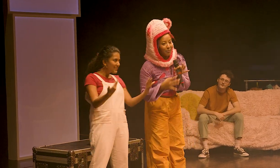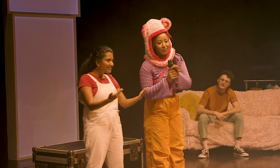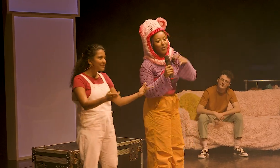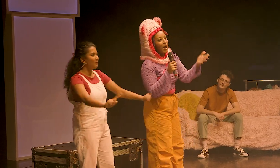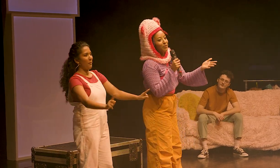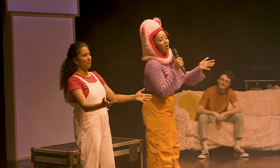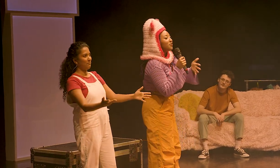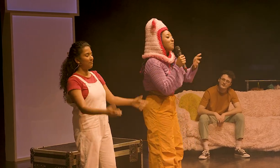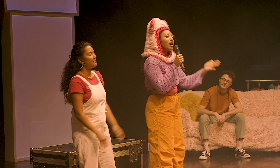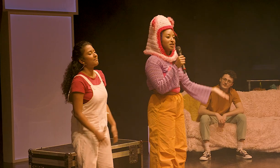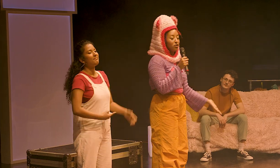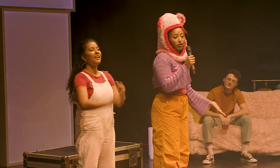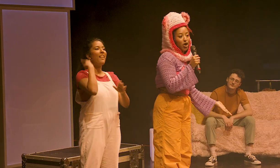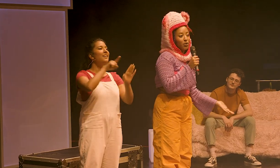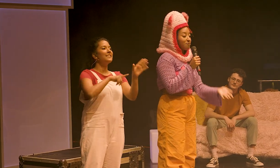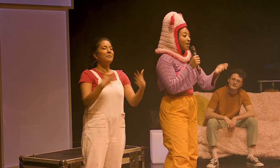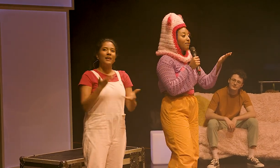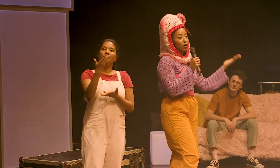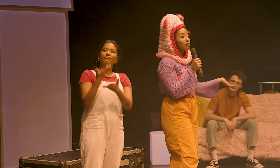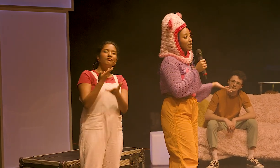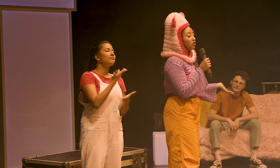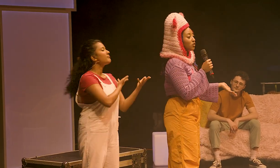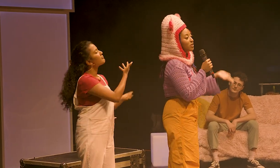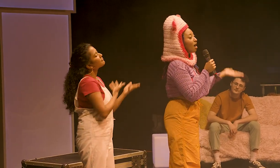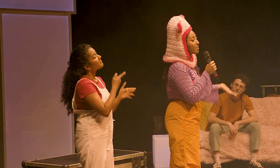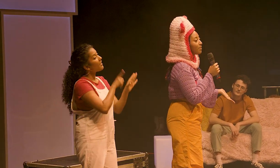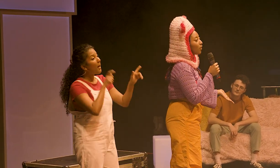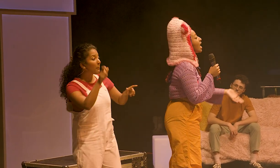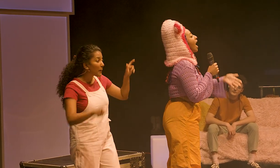Well, over the past year or so we've been having conversations with young people